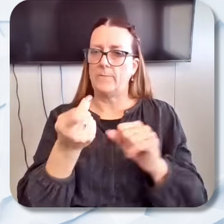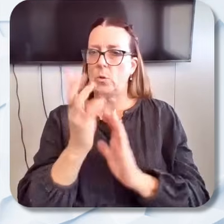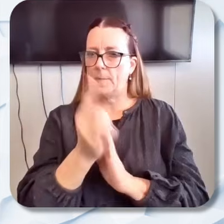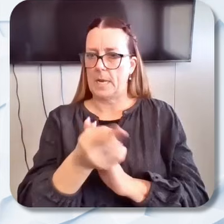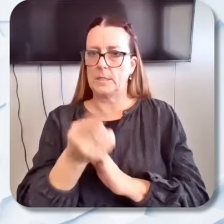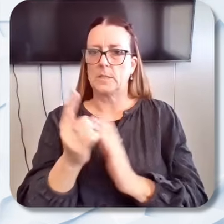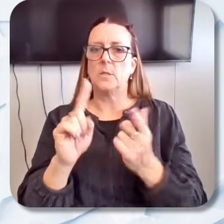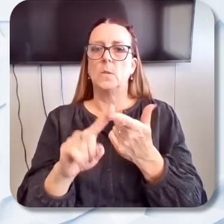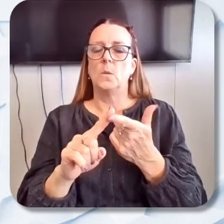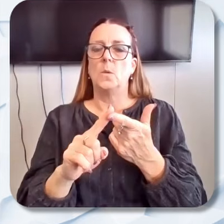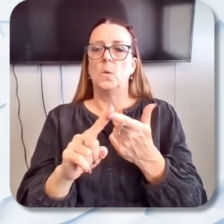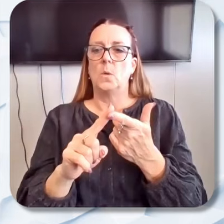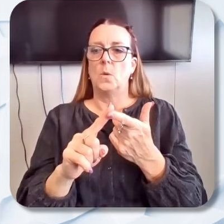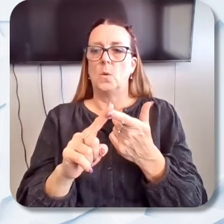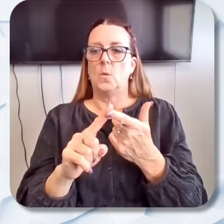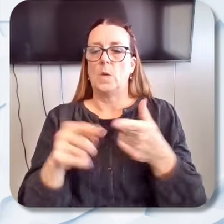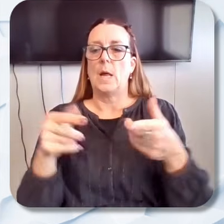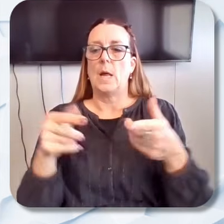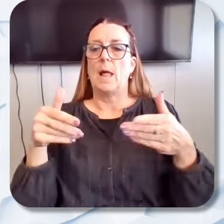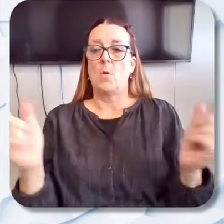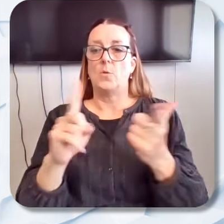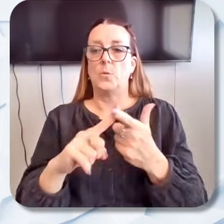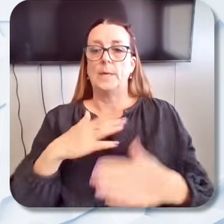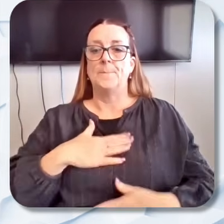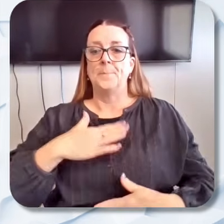kind of allow everyone to take a breath.